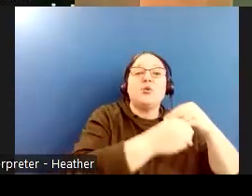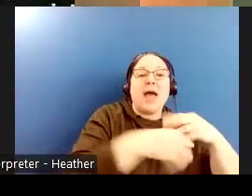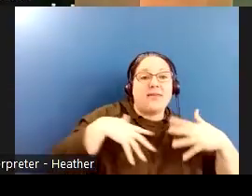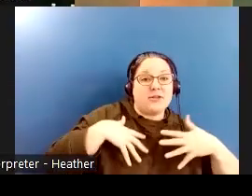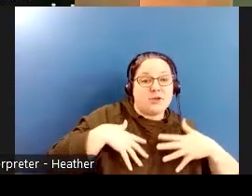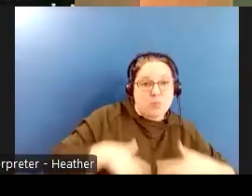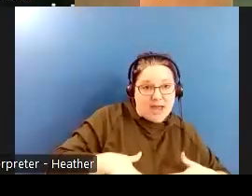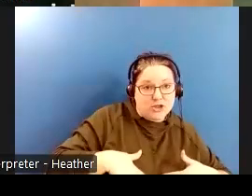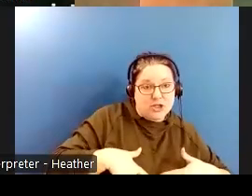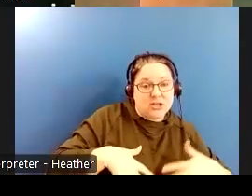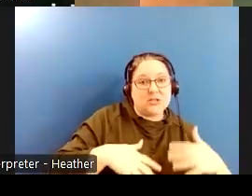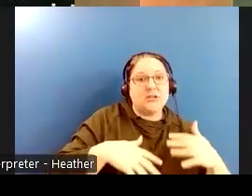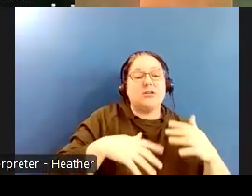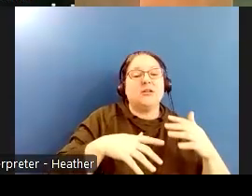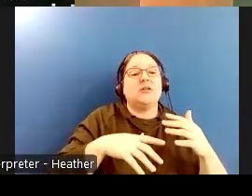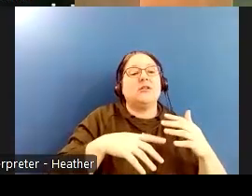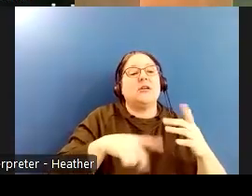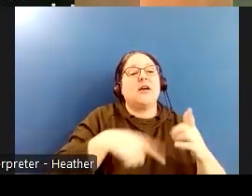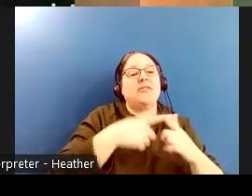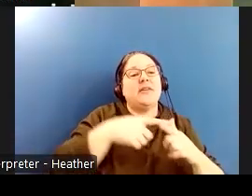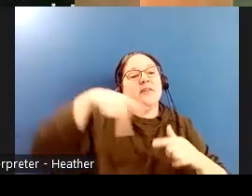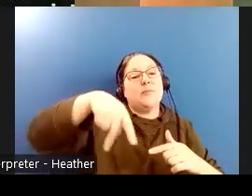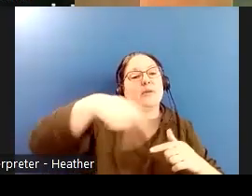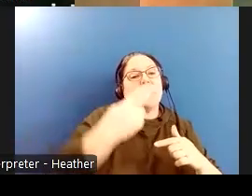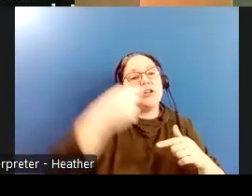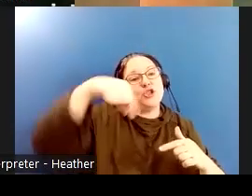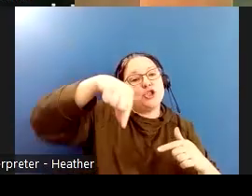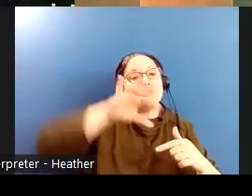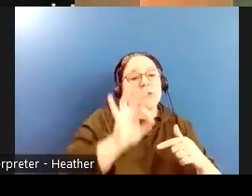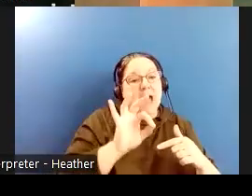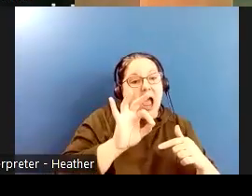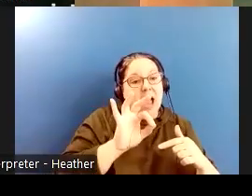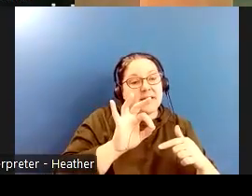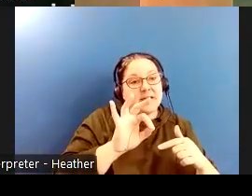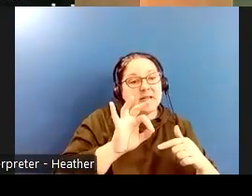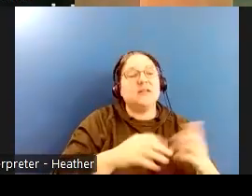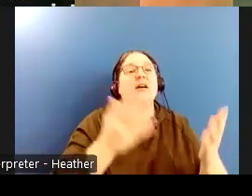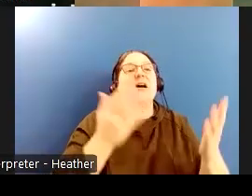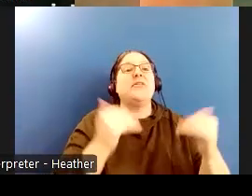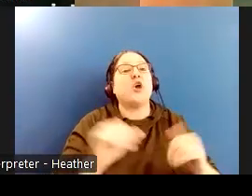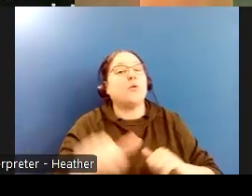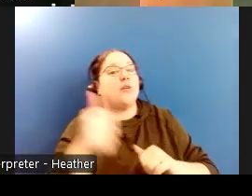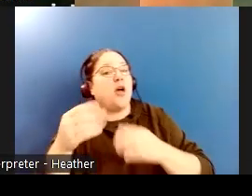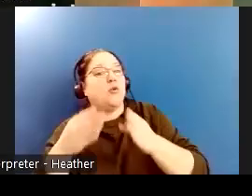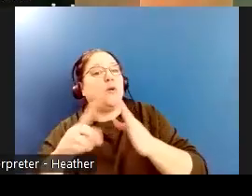then the PHQ9 is going to fall out. If we do it the other way, then we we start with the PHQ9 and